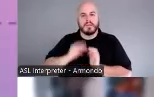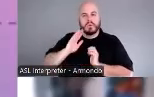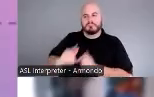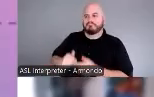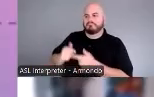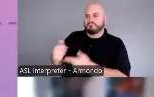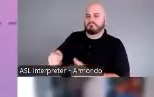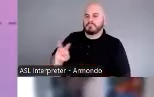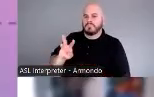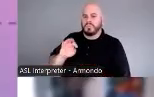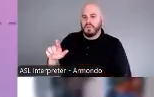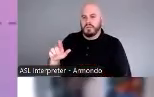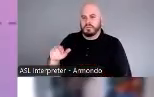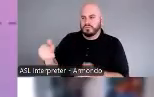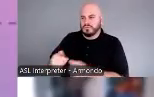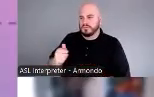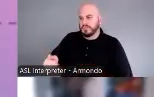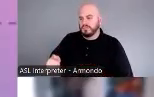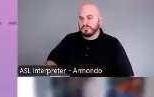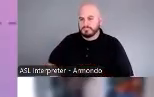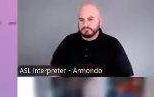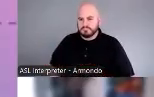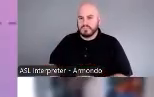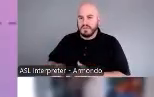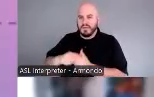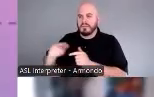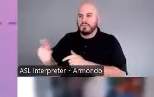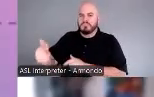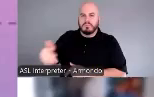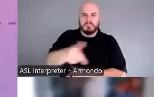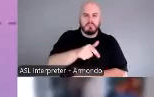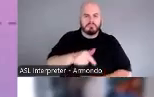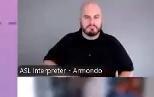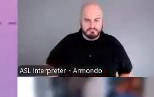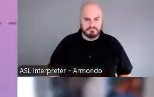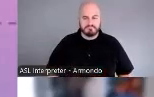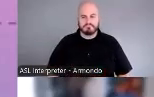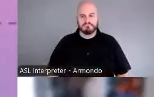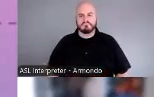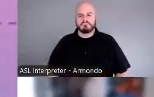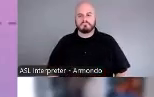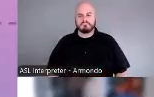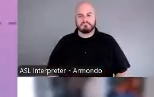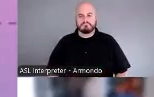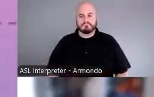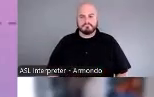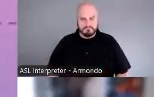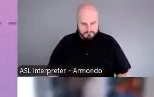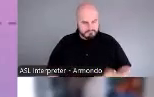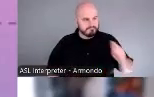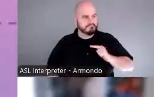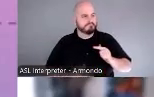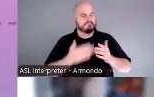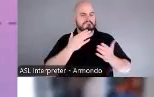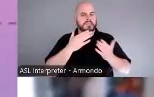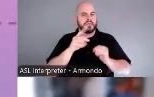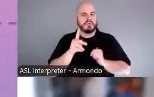to introduce yourself, and then if you could just pass it on and each person in turn, that would be great. Awesome. Thank you, Krys.